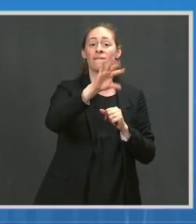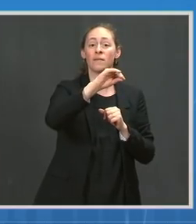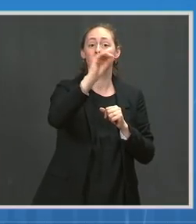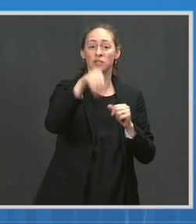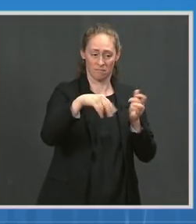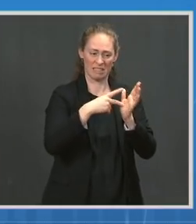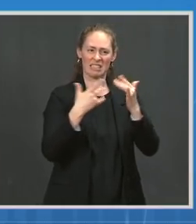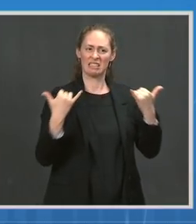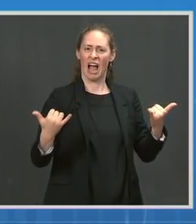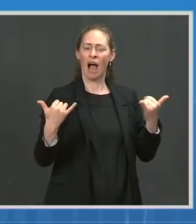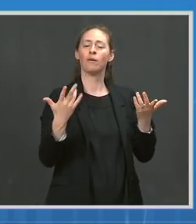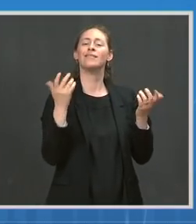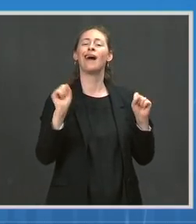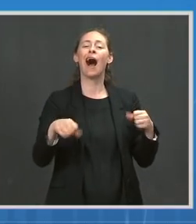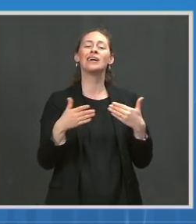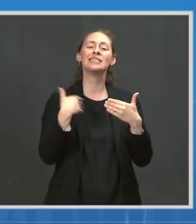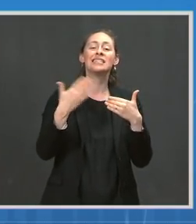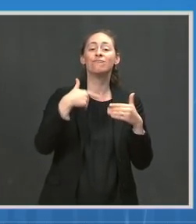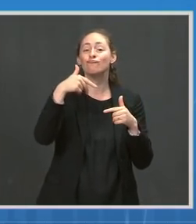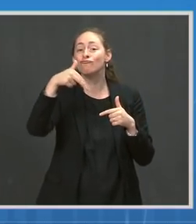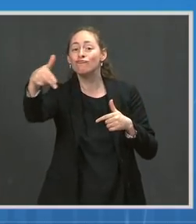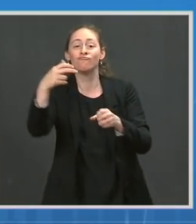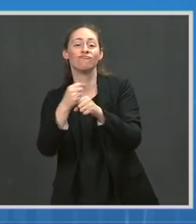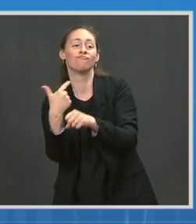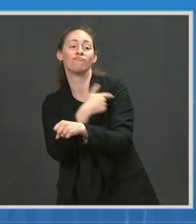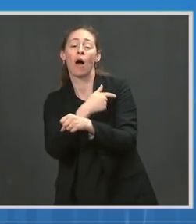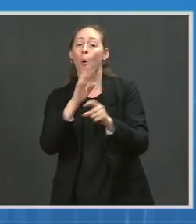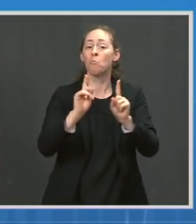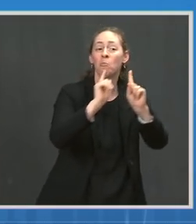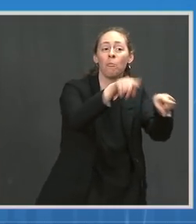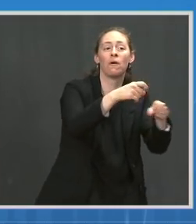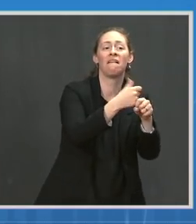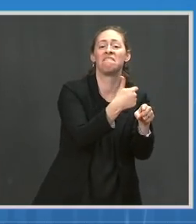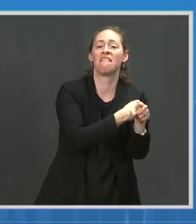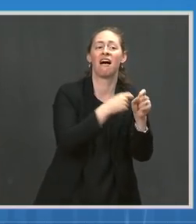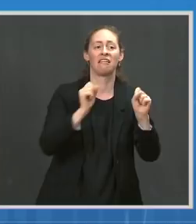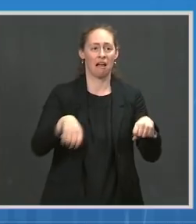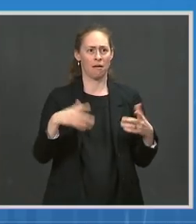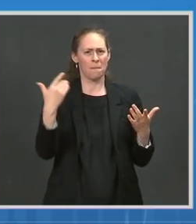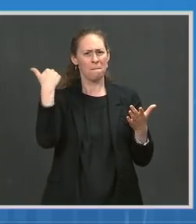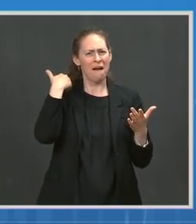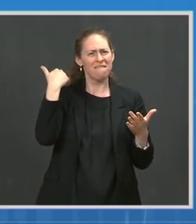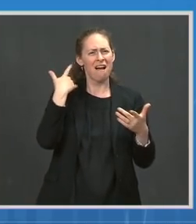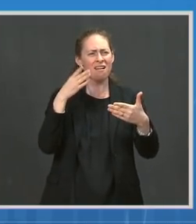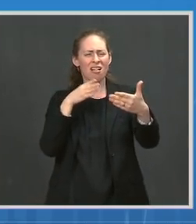So, if you still think it's too difficult to get your vaccine, here's what you need to know: